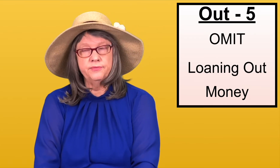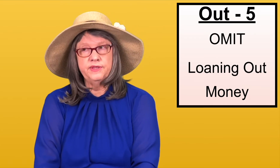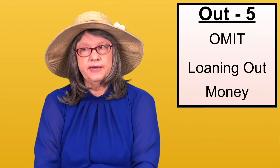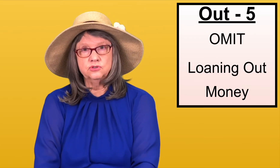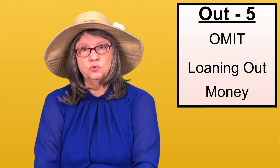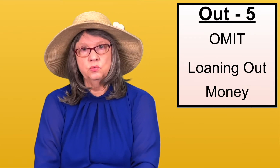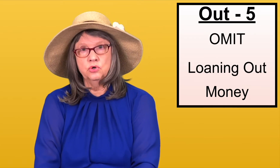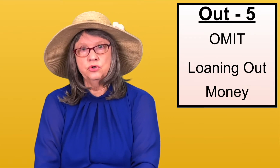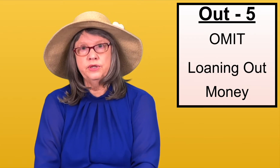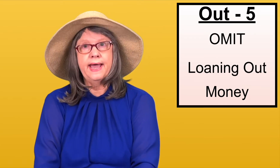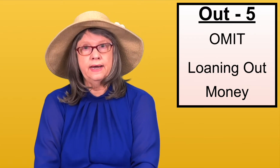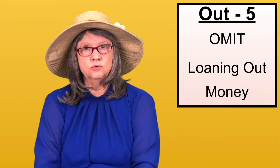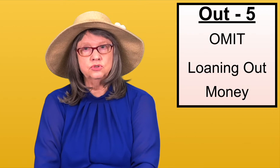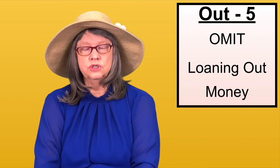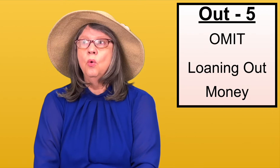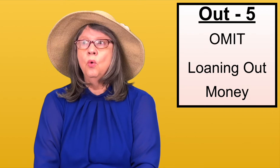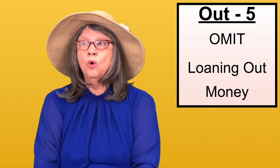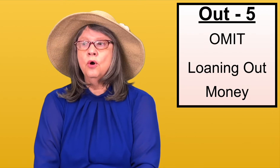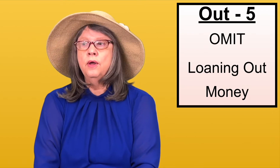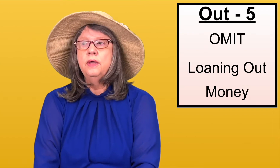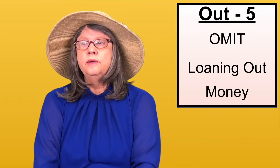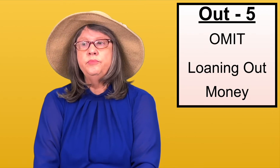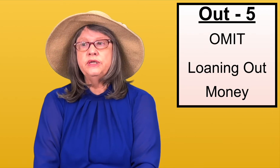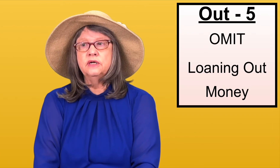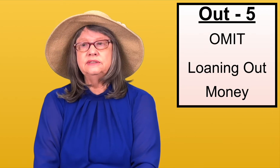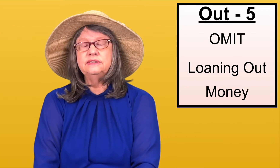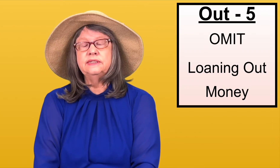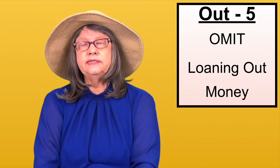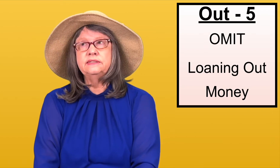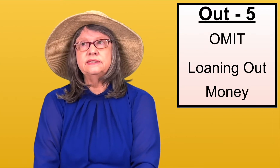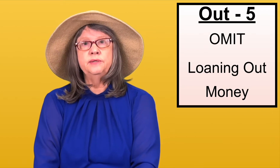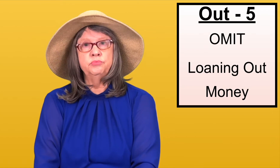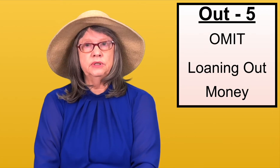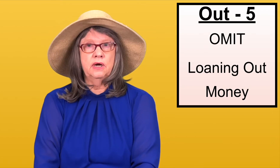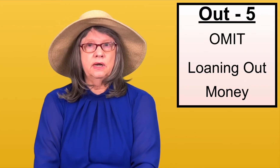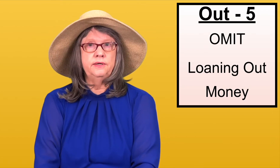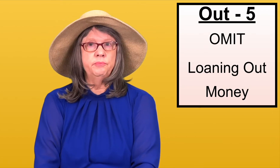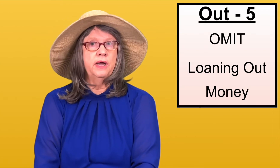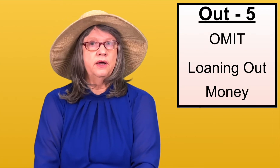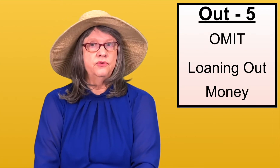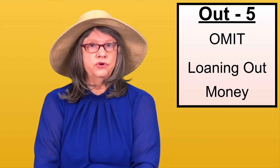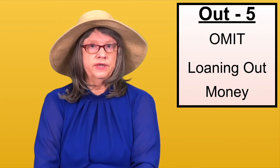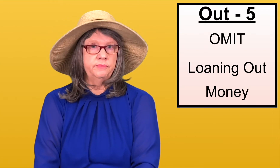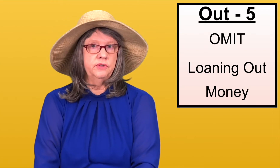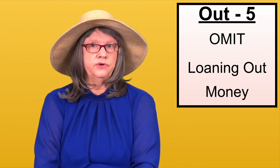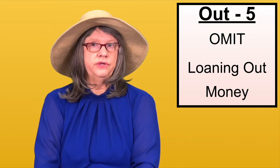actual word, OUT, or because it's implied by other vocabulary